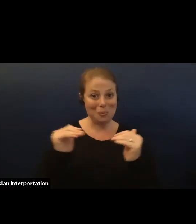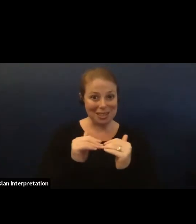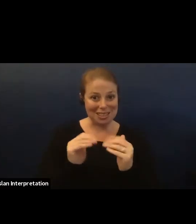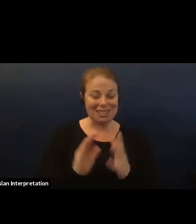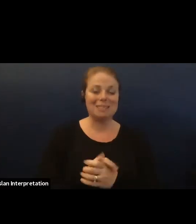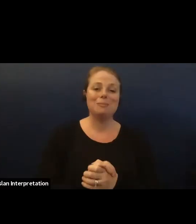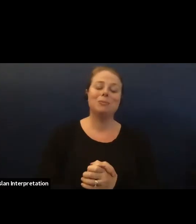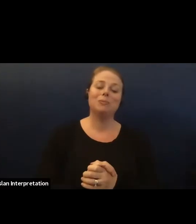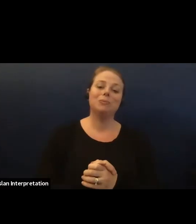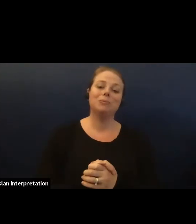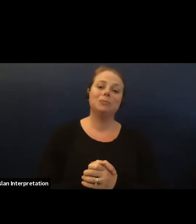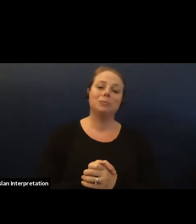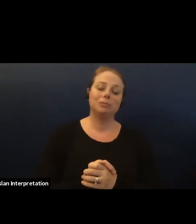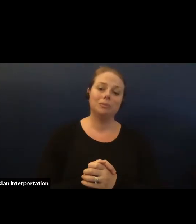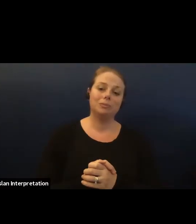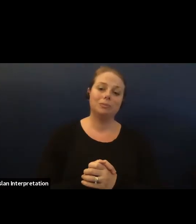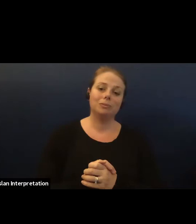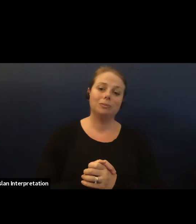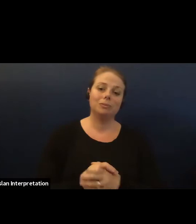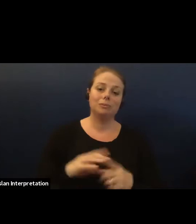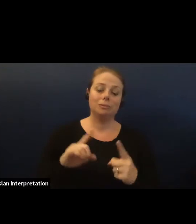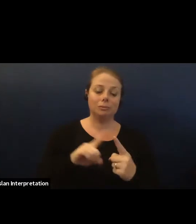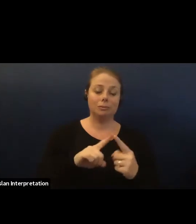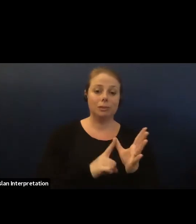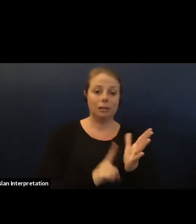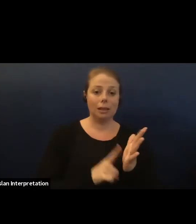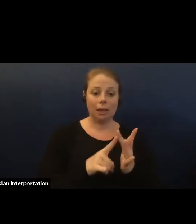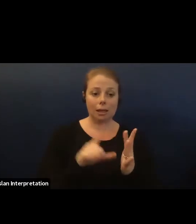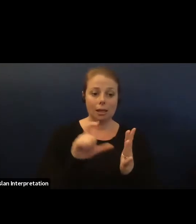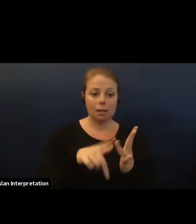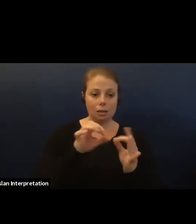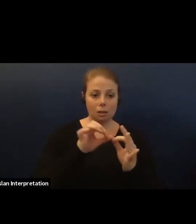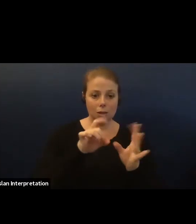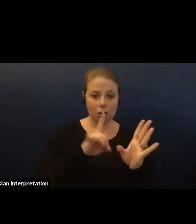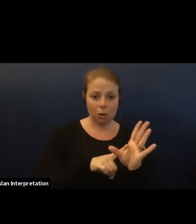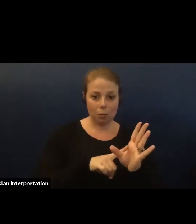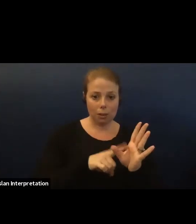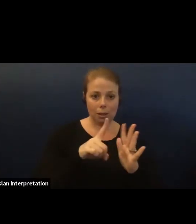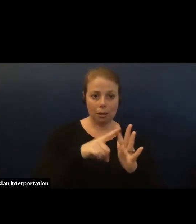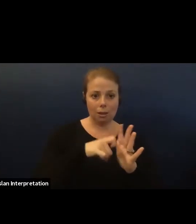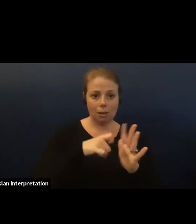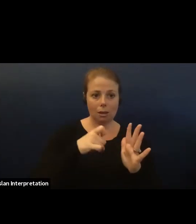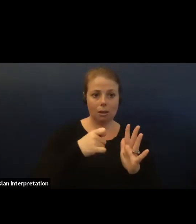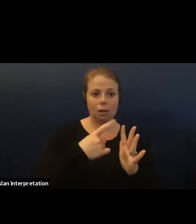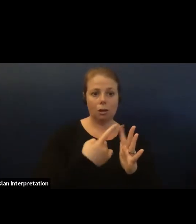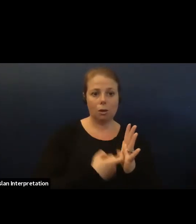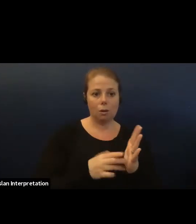is Ali Cobby Erkerman, an award winning poet based in South Australia who has assessed for our okay